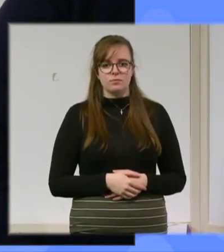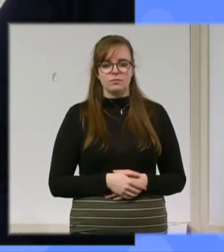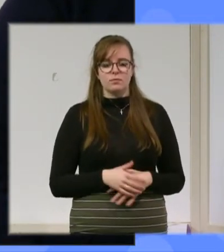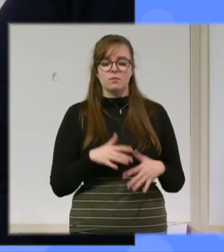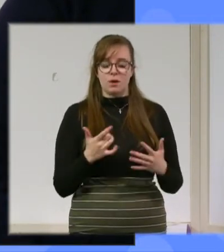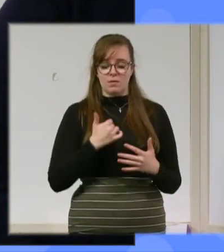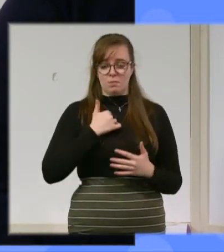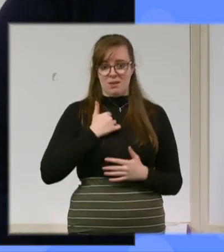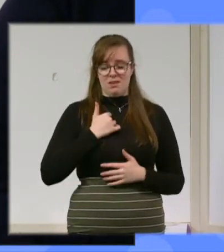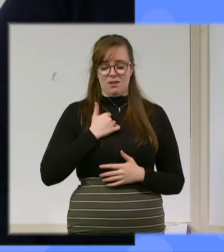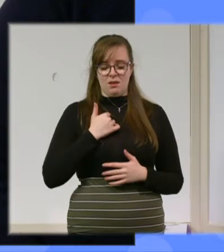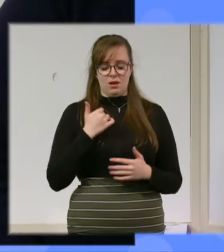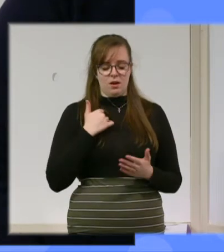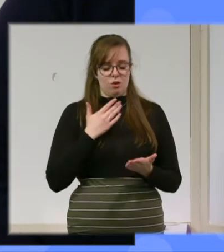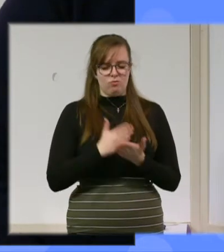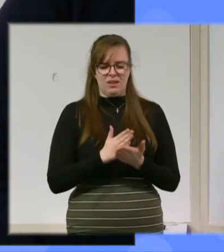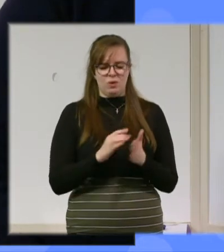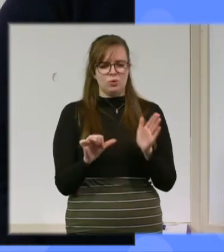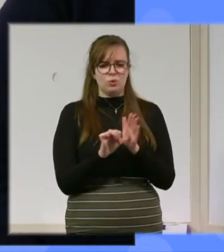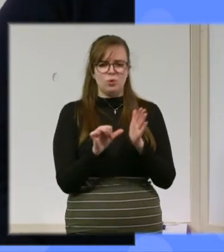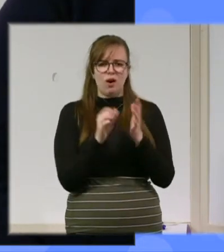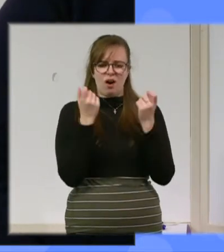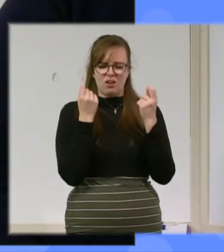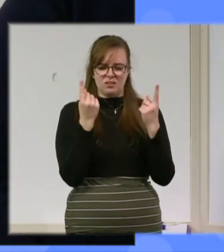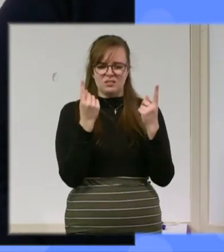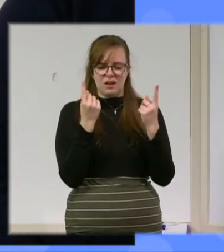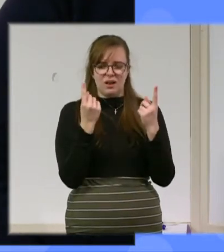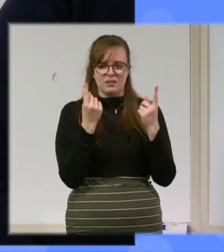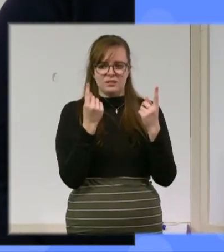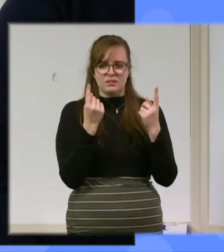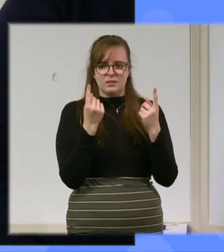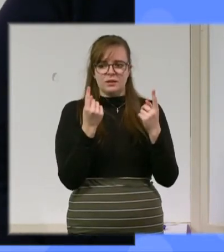level I think that really hard to understand and for those who really wish